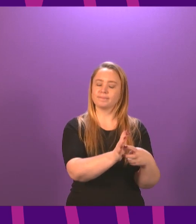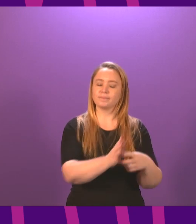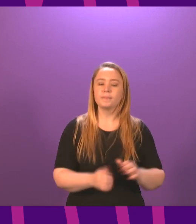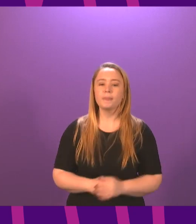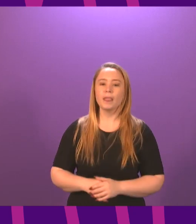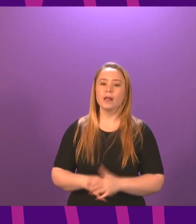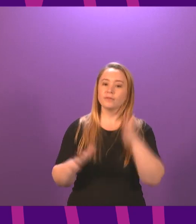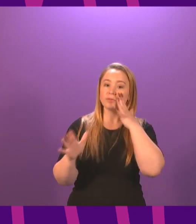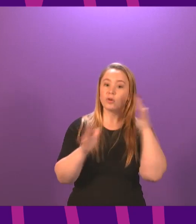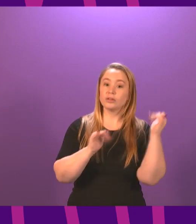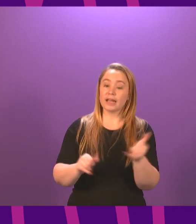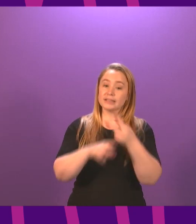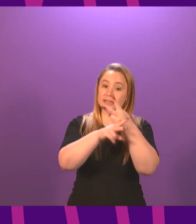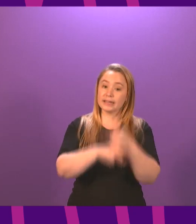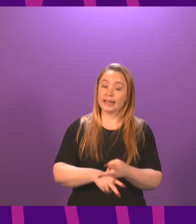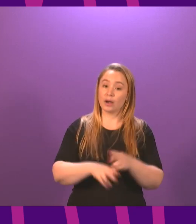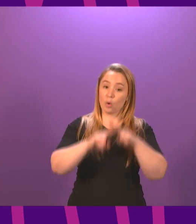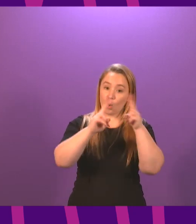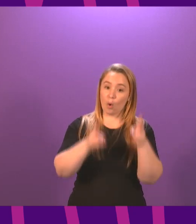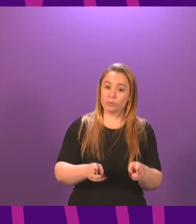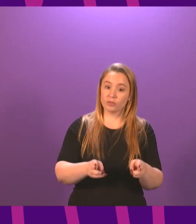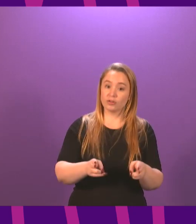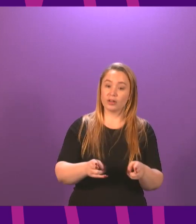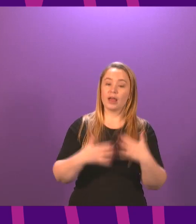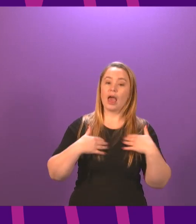On testing in care homes, the Cabinet Secretary for Health and Sport has set out the plans